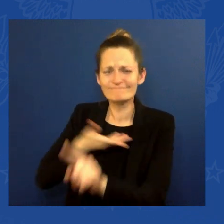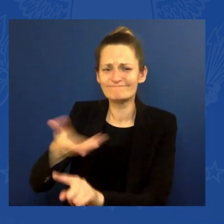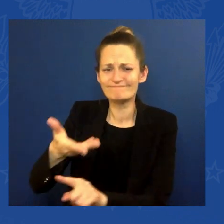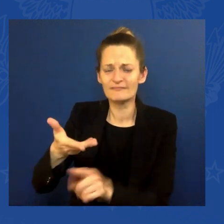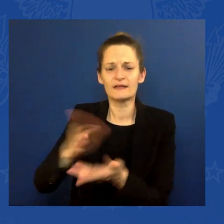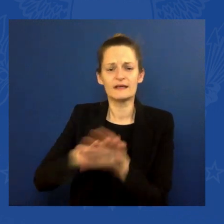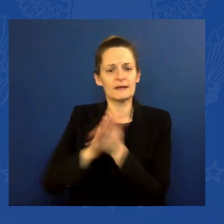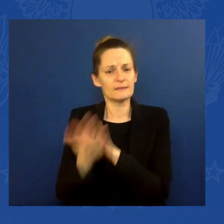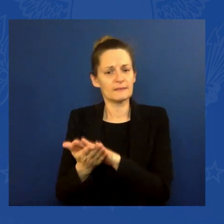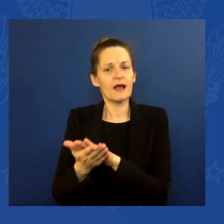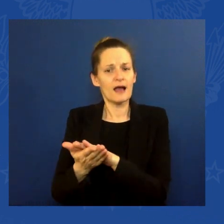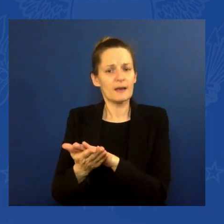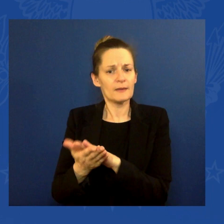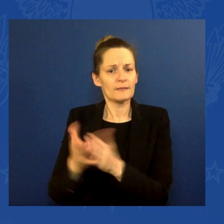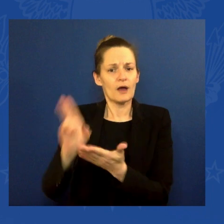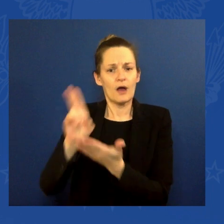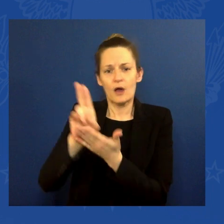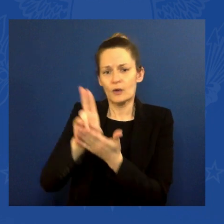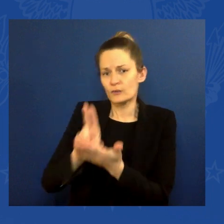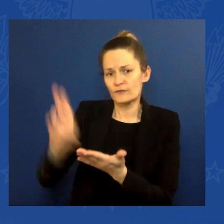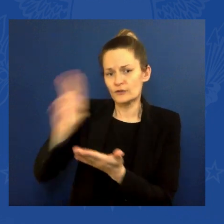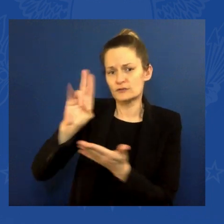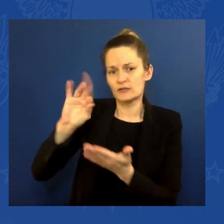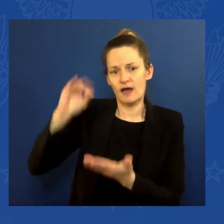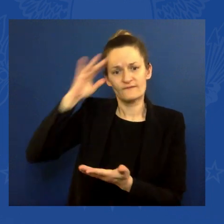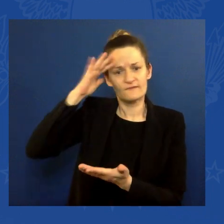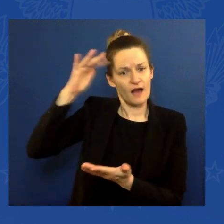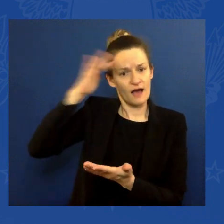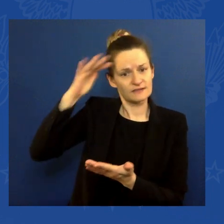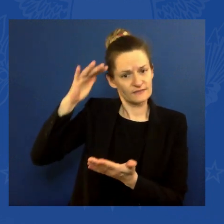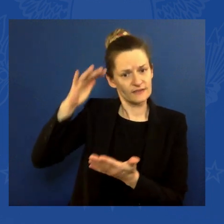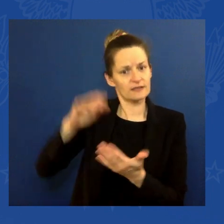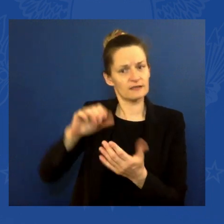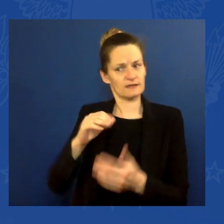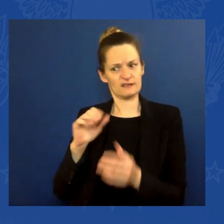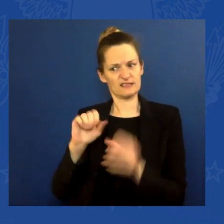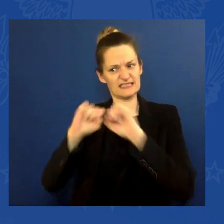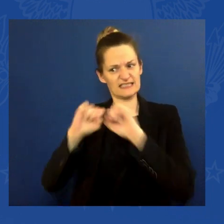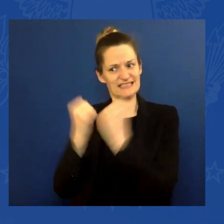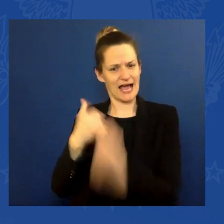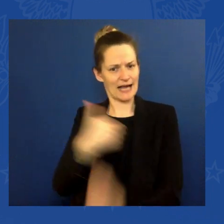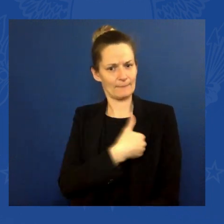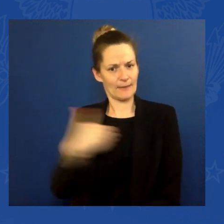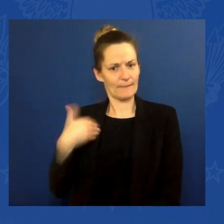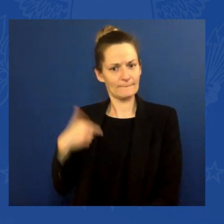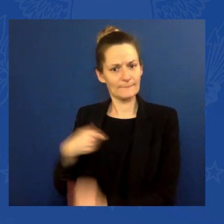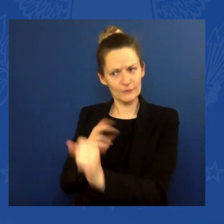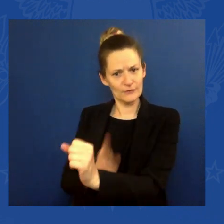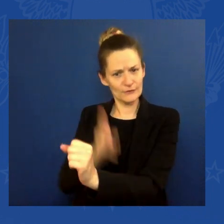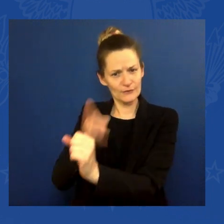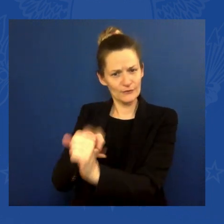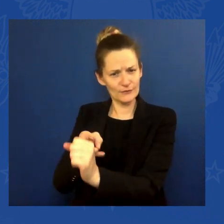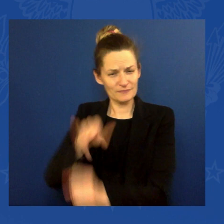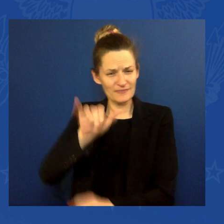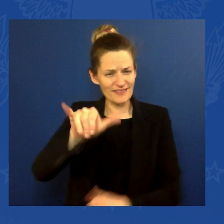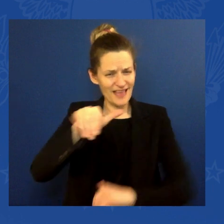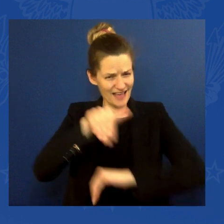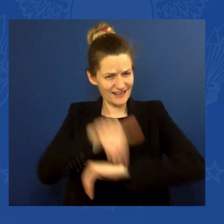you guys hosted the dinner for my family in Ireland. And -- and I just want to thank you.